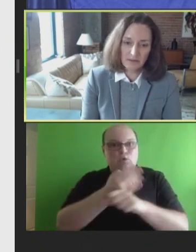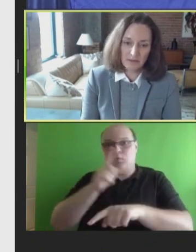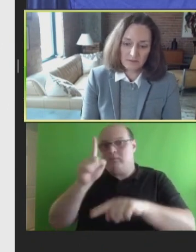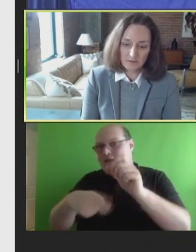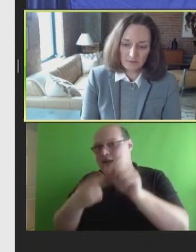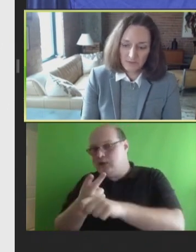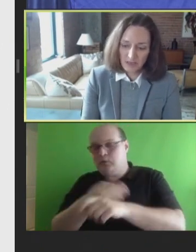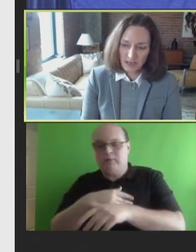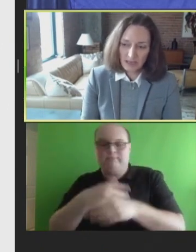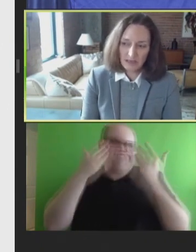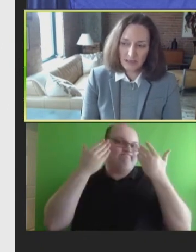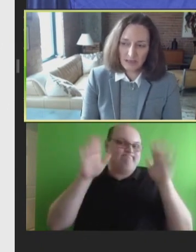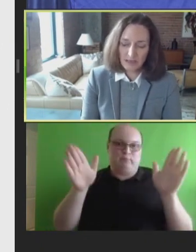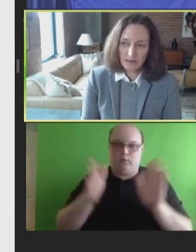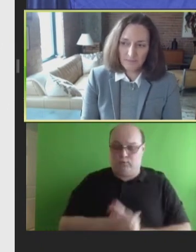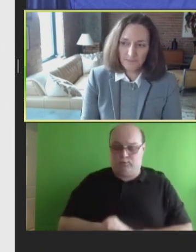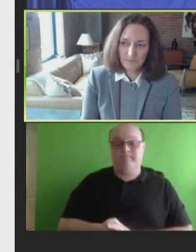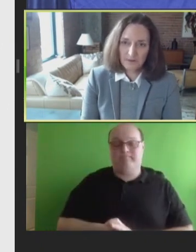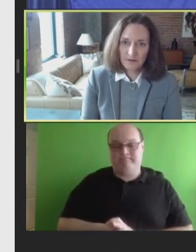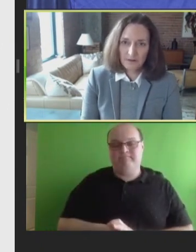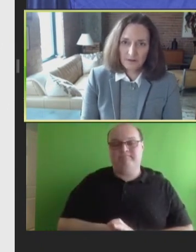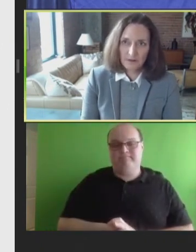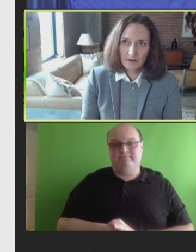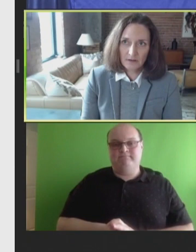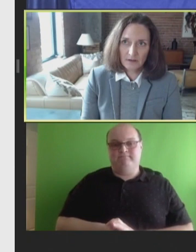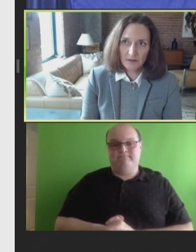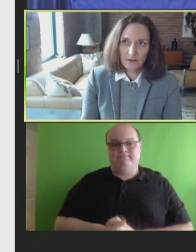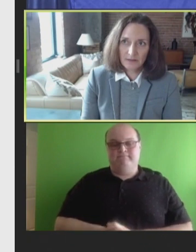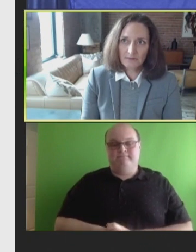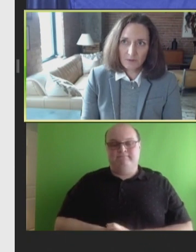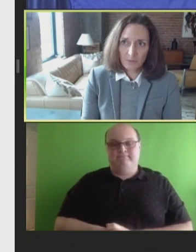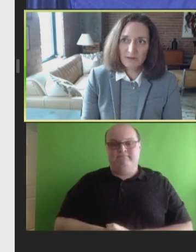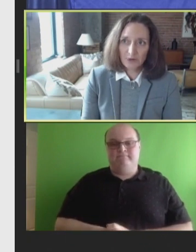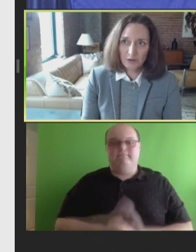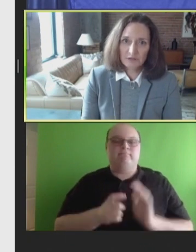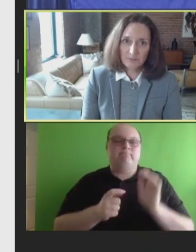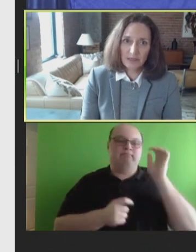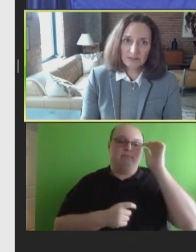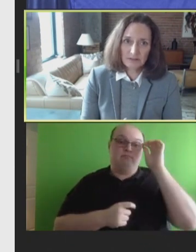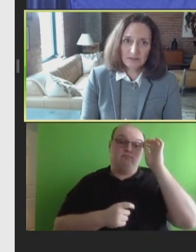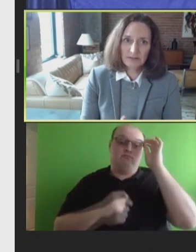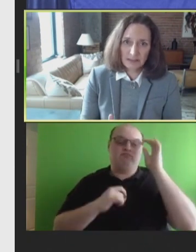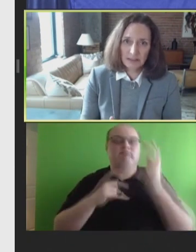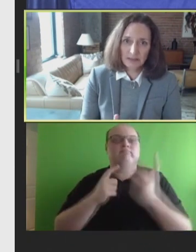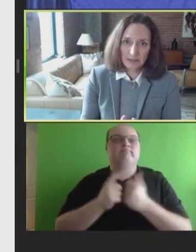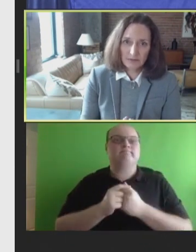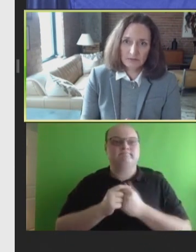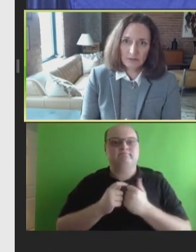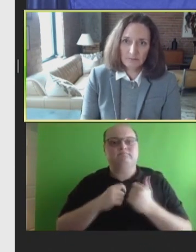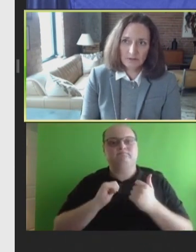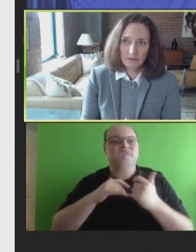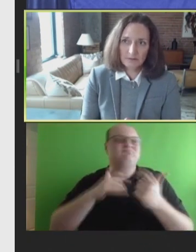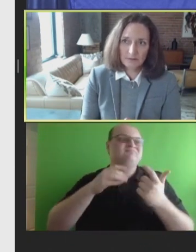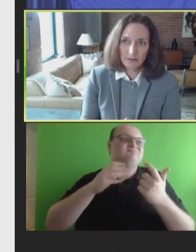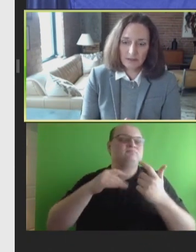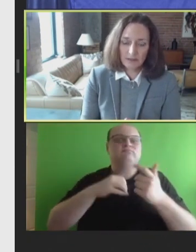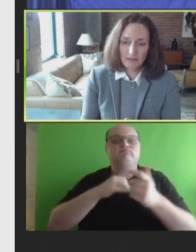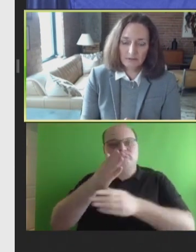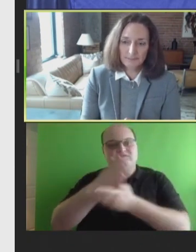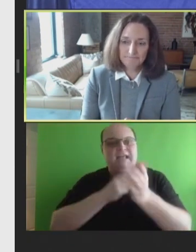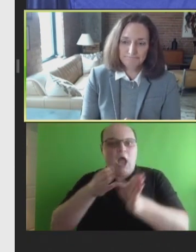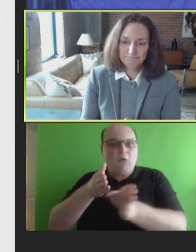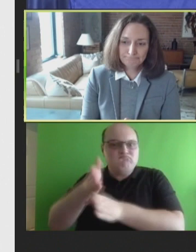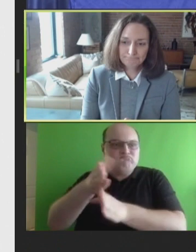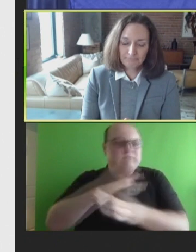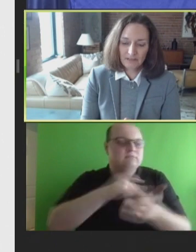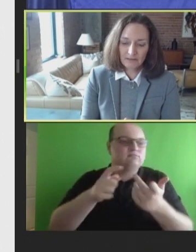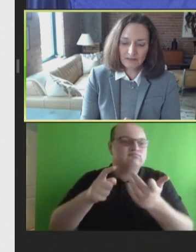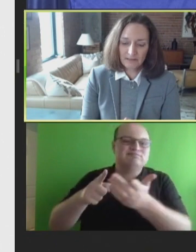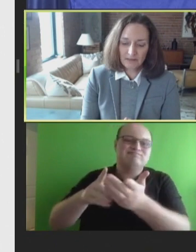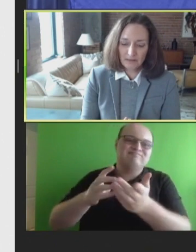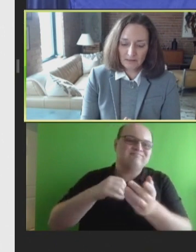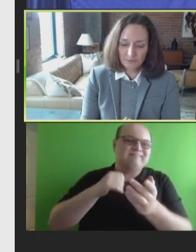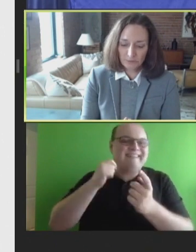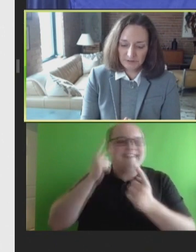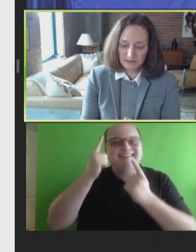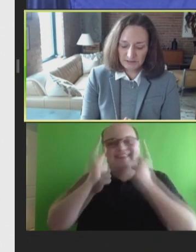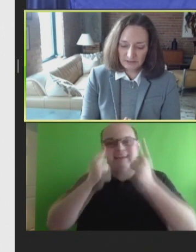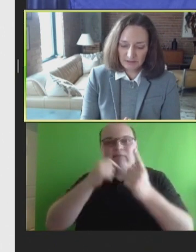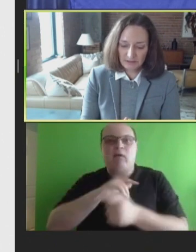that answer. And I think that we have heard some practices thinking about this like a flu season